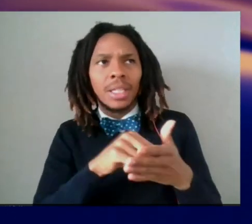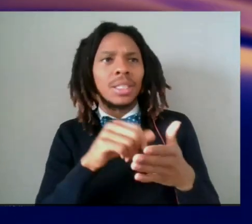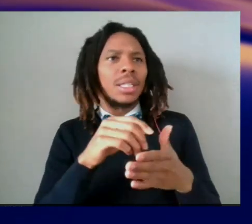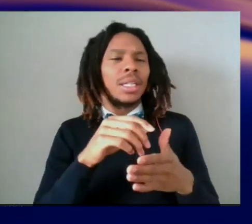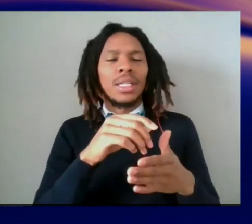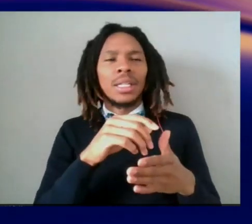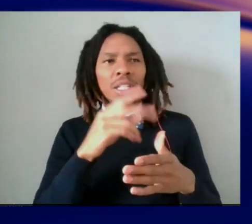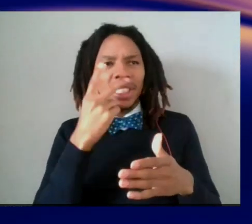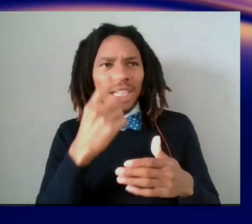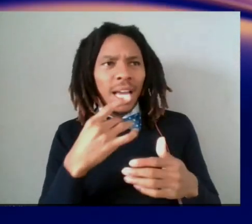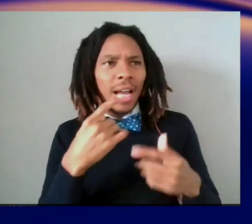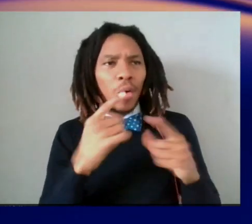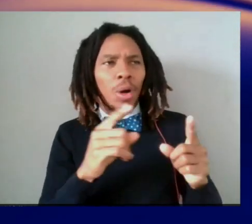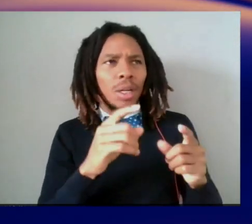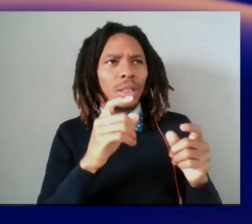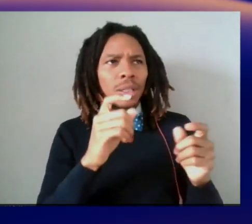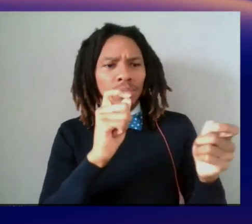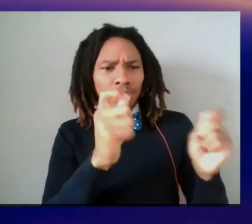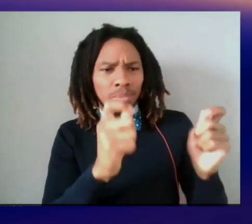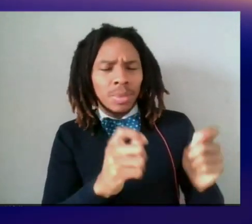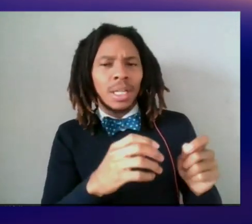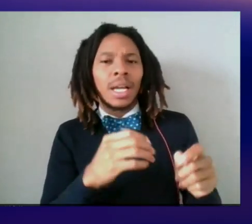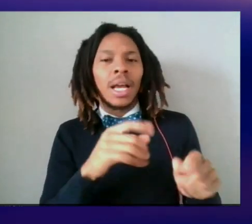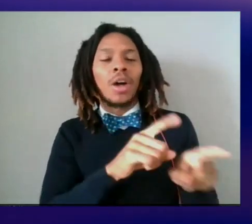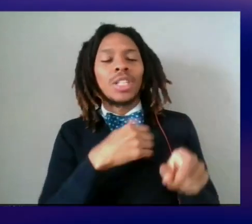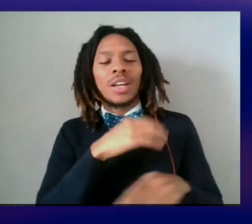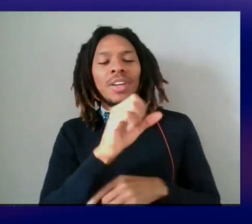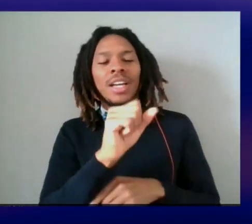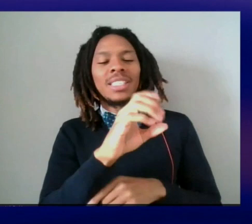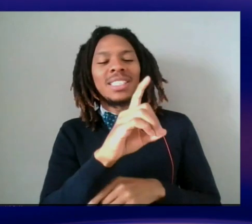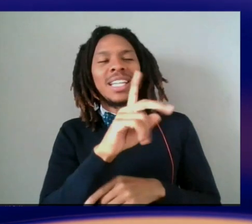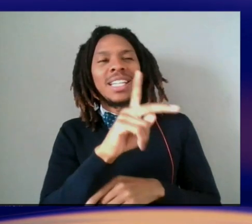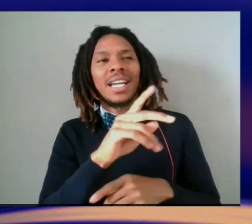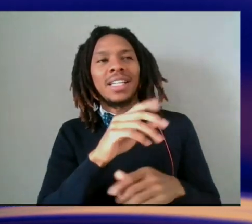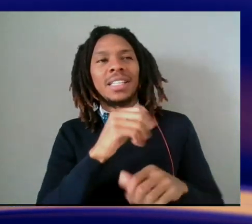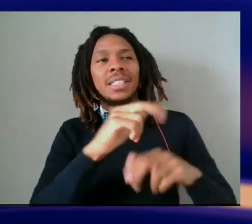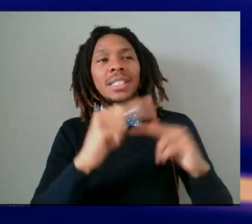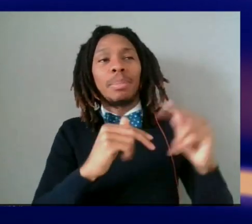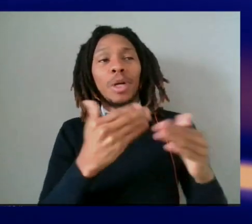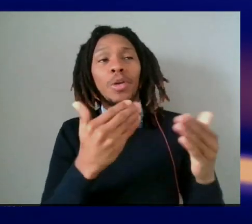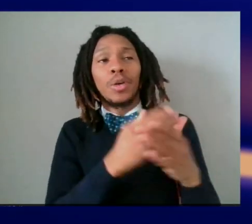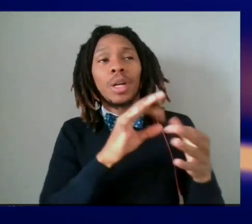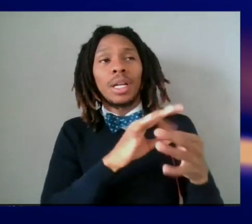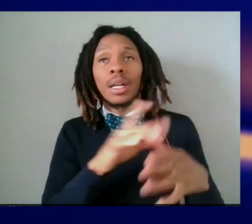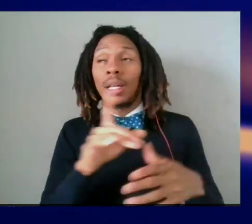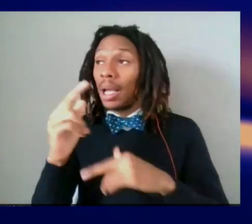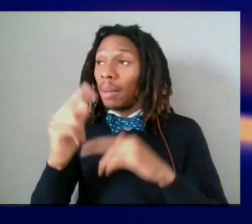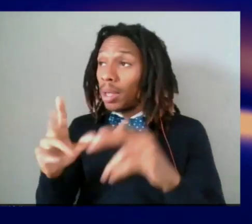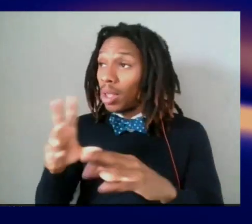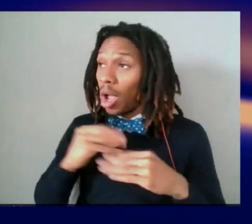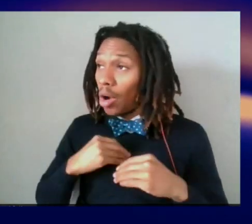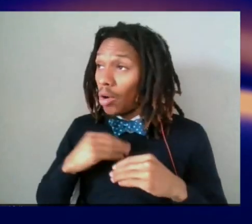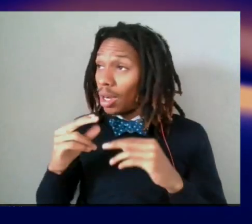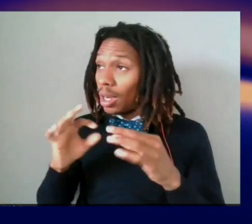We also use our SDK to build new connectors. [Kyle] Oh, so they can build their own connectors too. Yep. Oh, wow. Well, there you go.